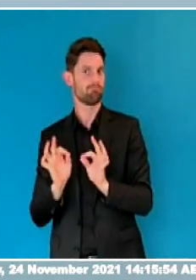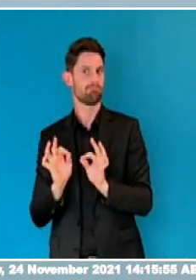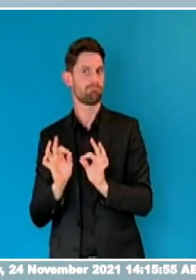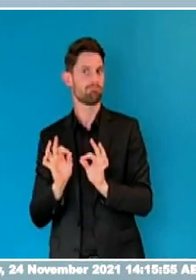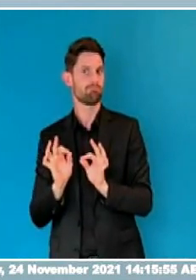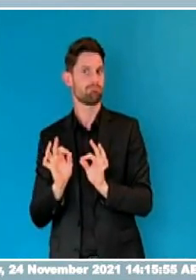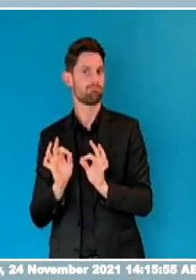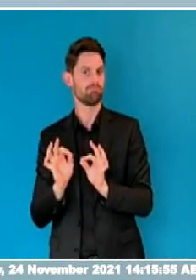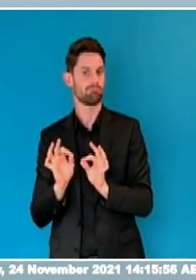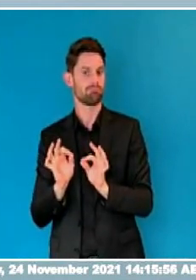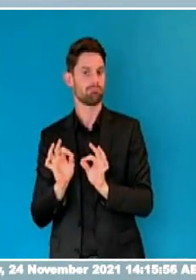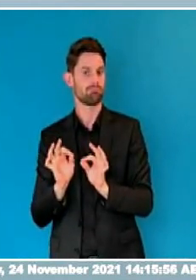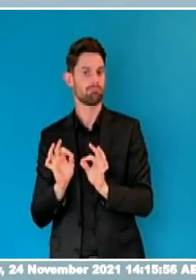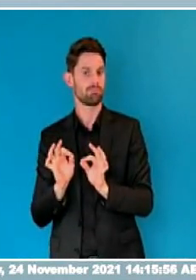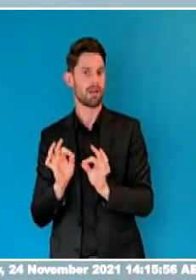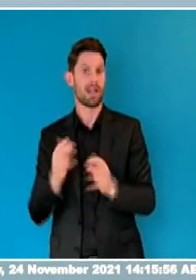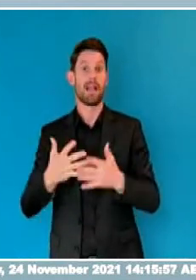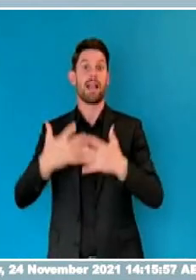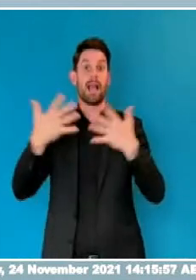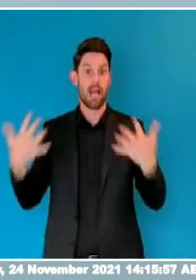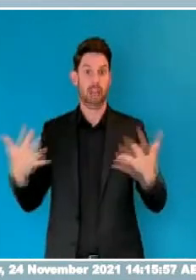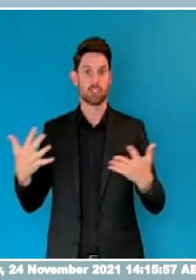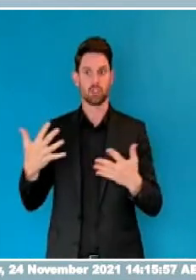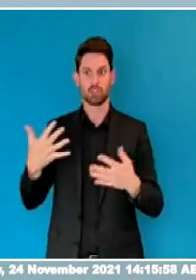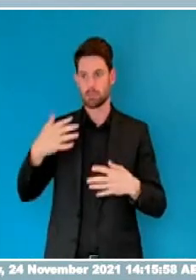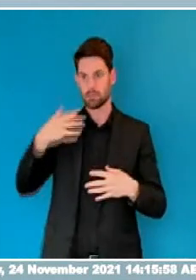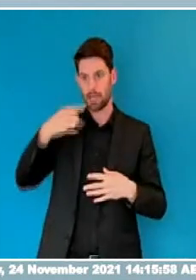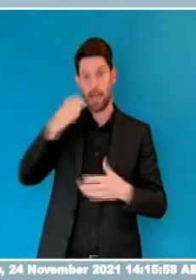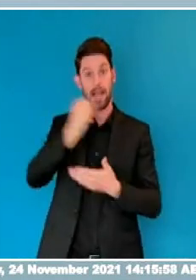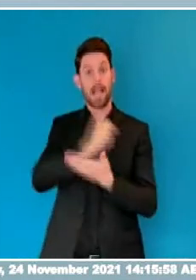not a large number of anything relating to disability in that.